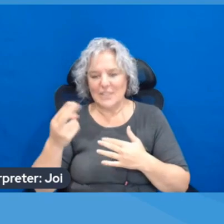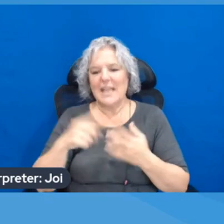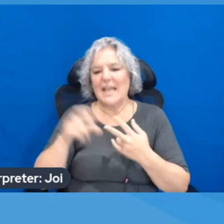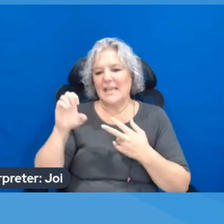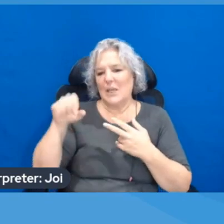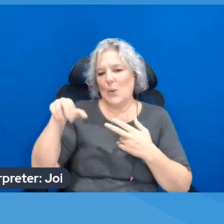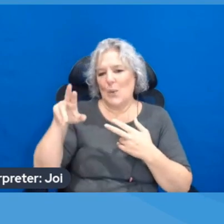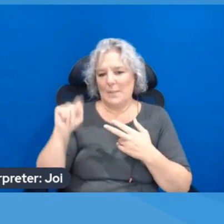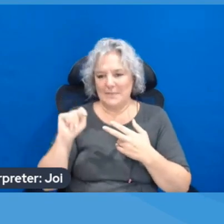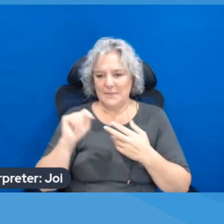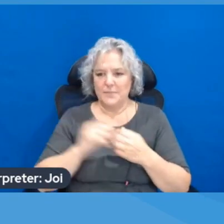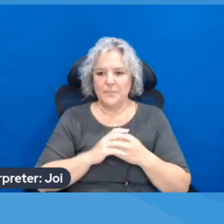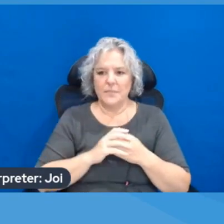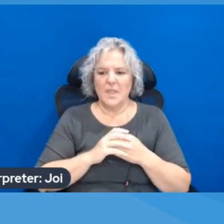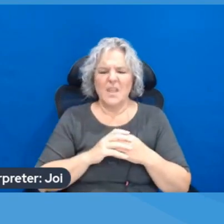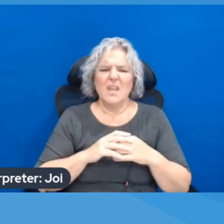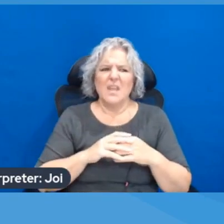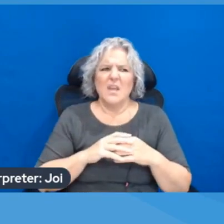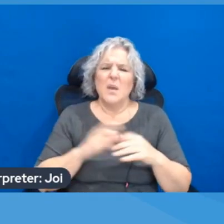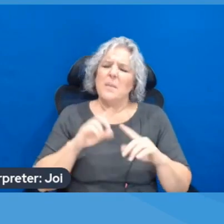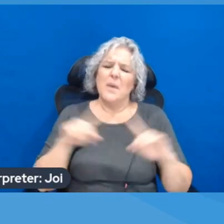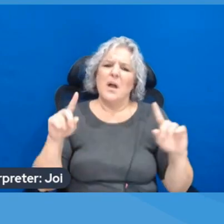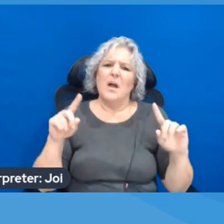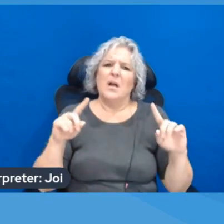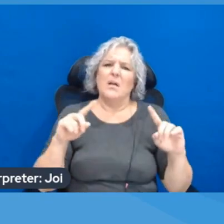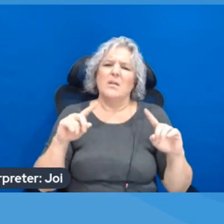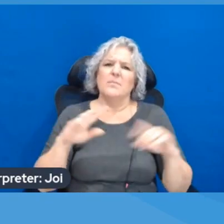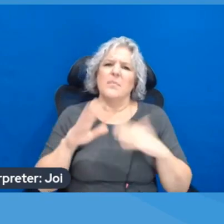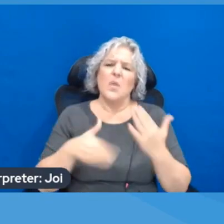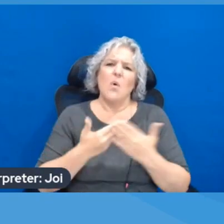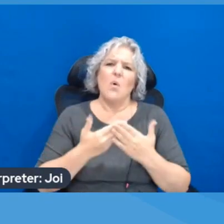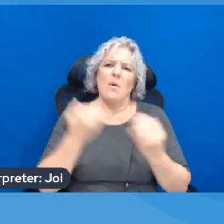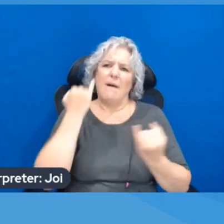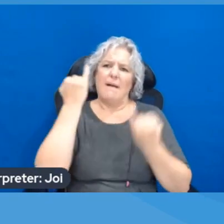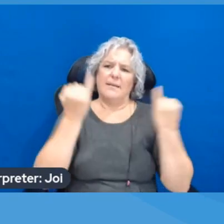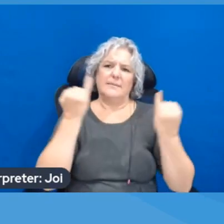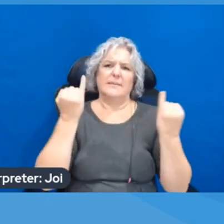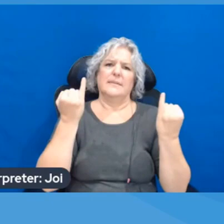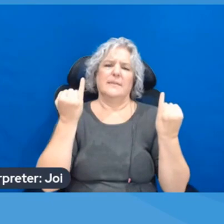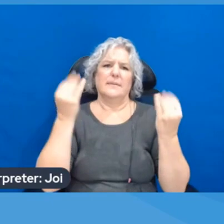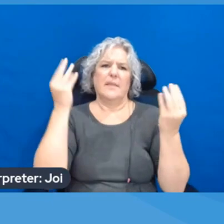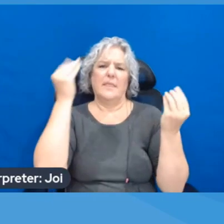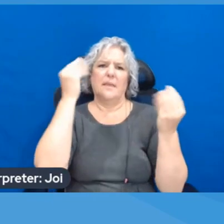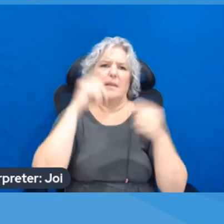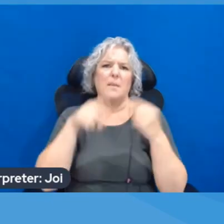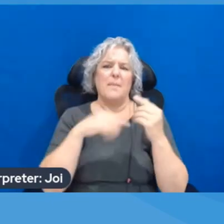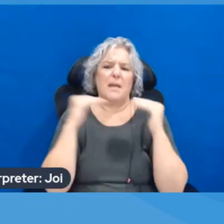this whole concept of equity. Our racial equity consulting organization